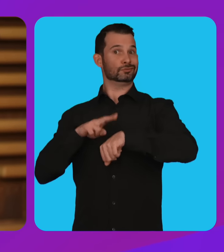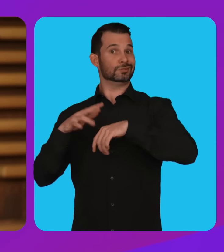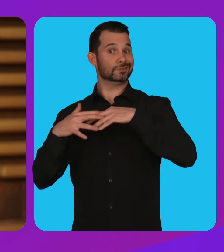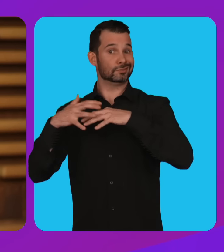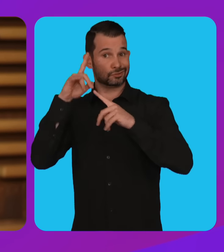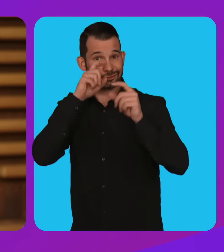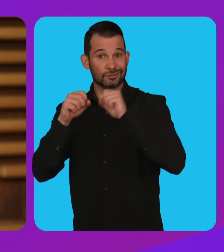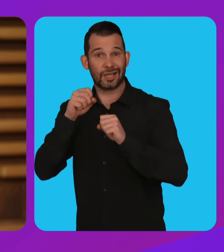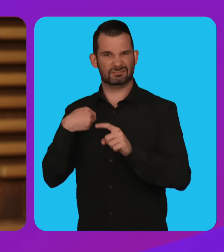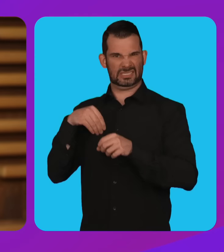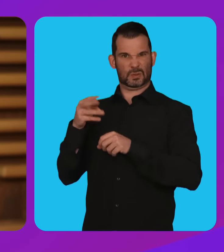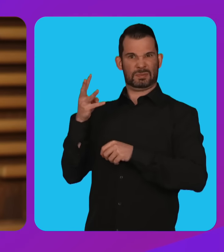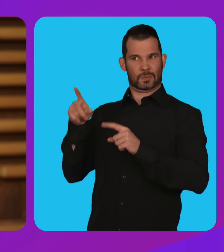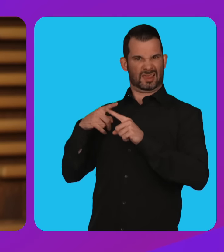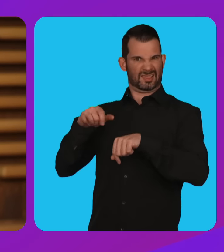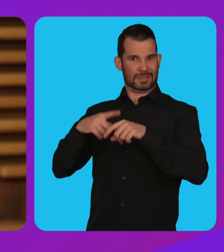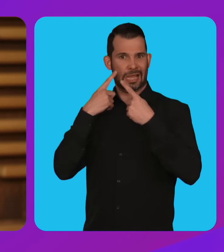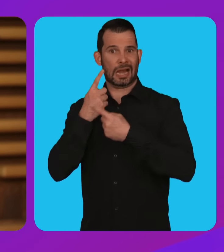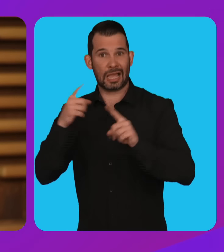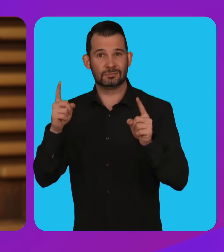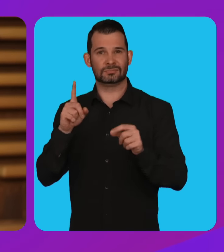and the evident trust that Indigenous